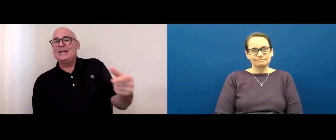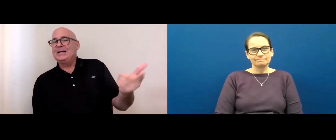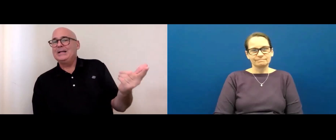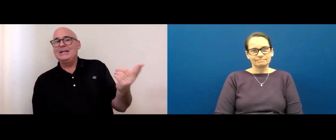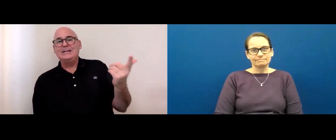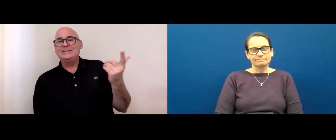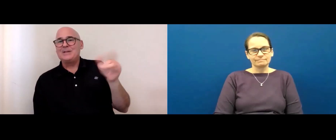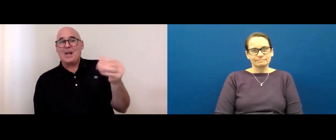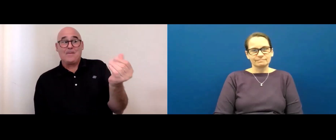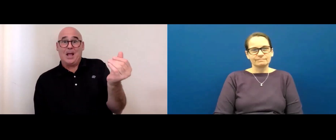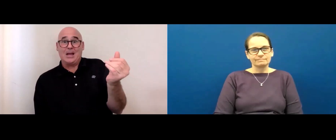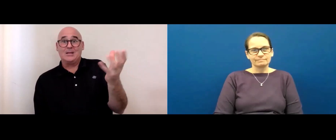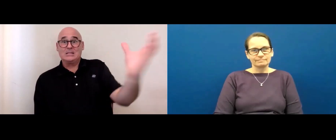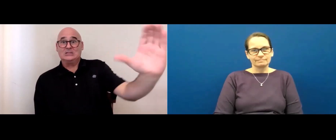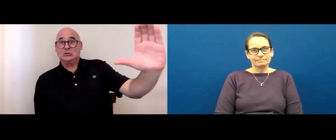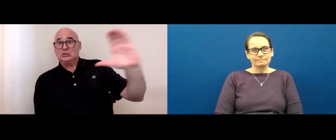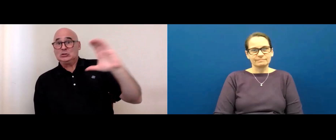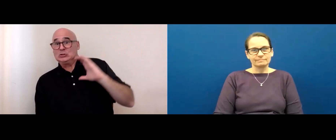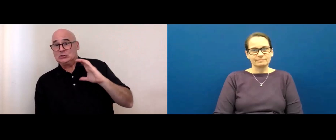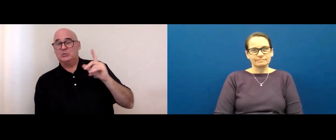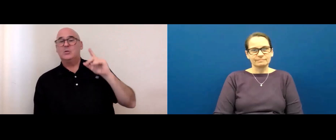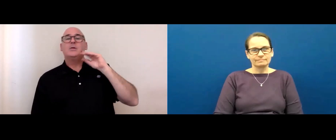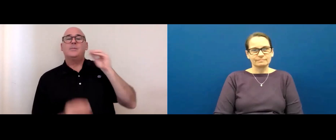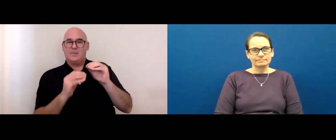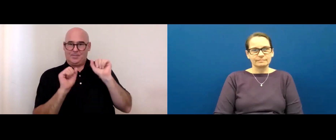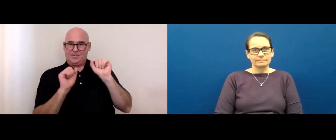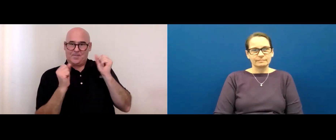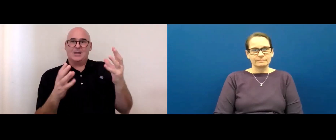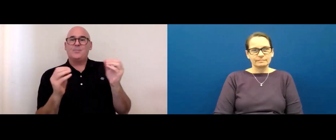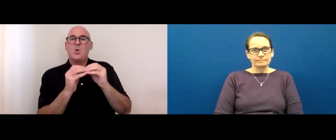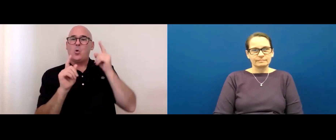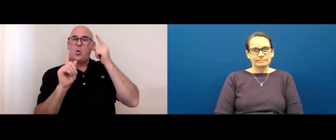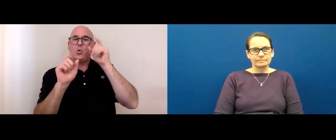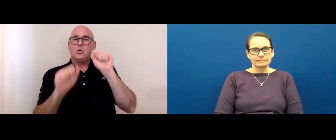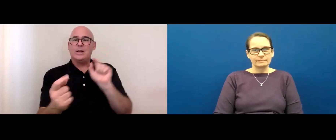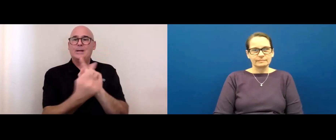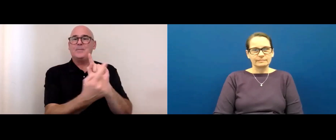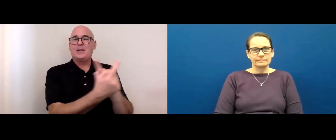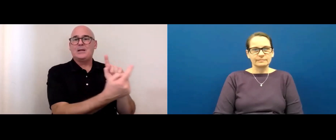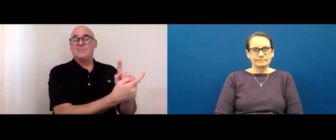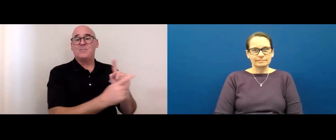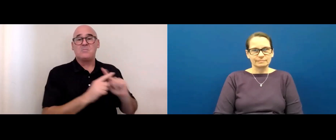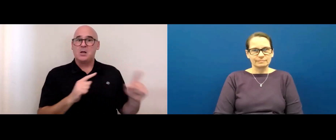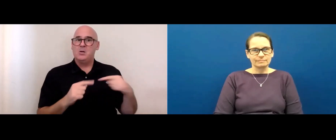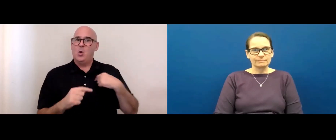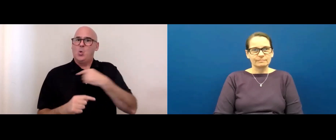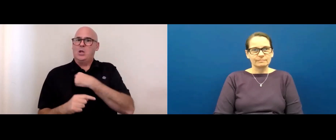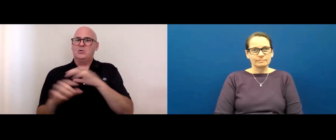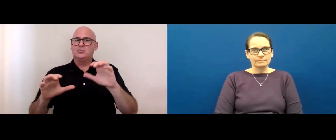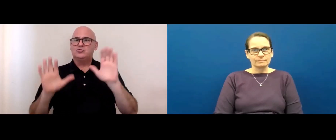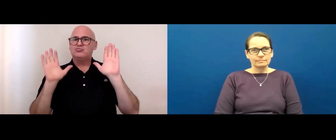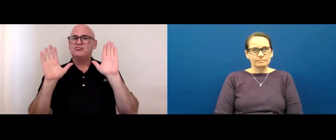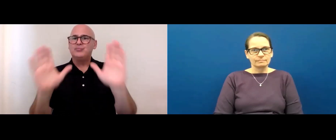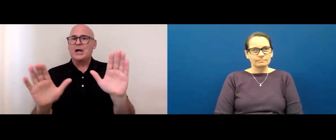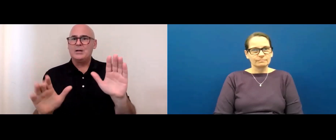but it takes money for those things you know and maybe if we had more money we could make things